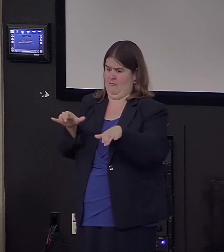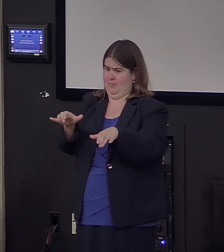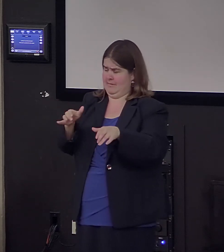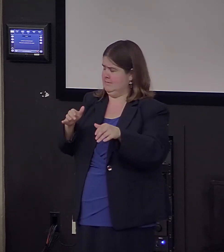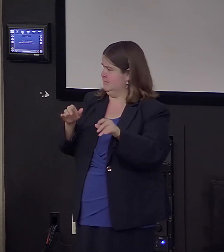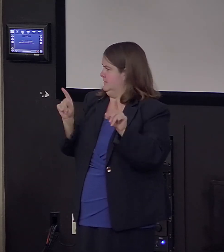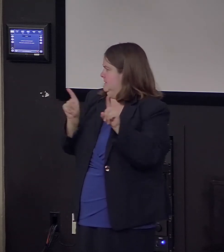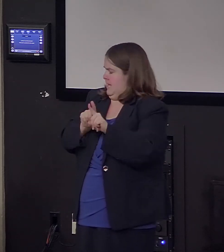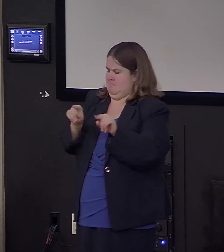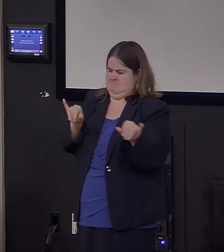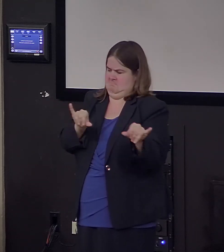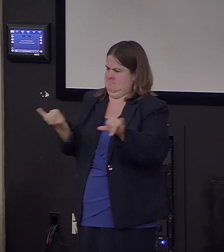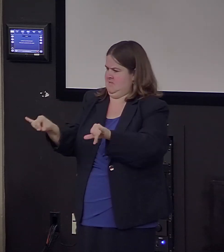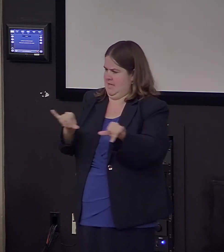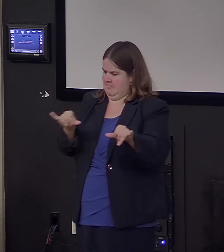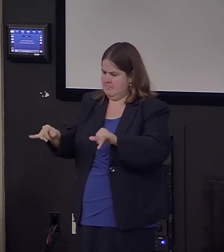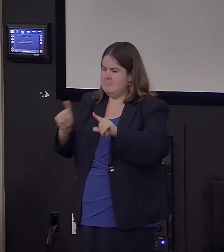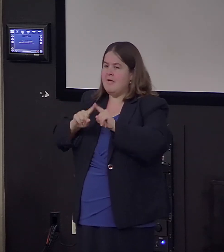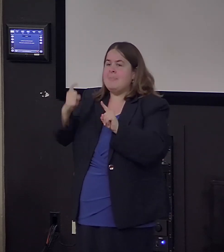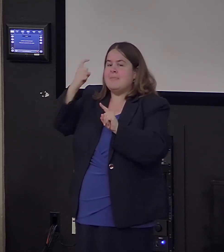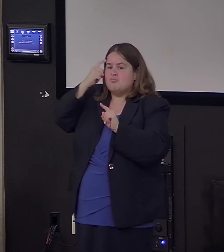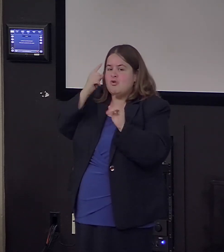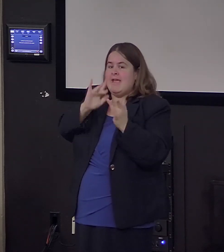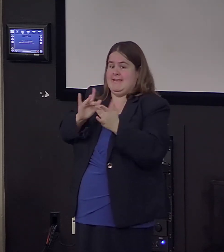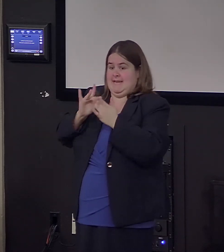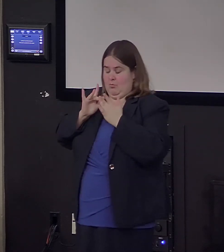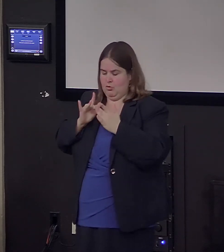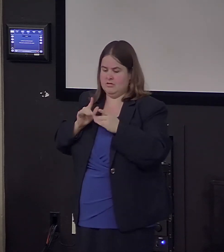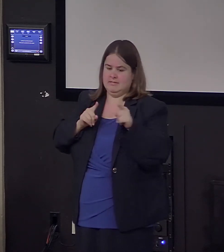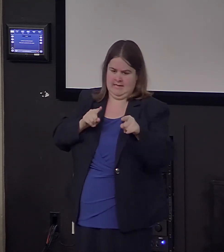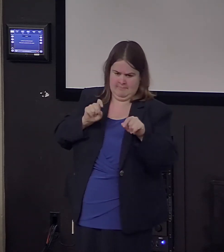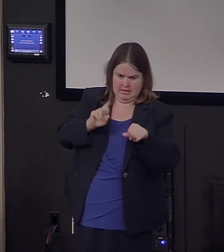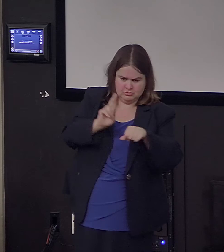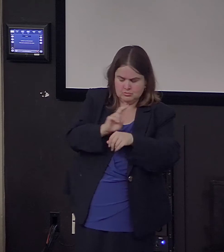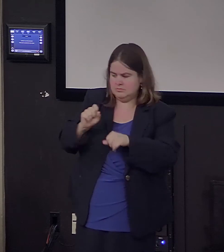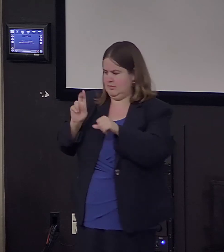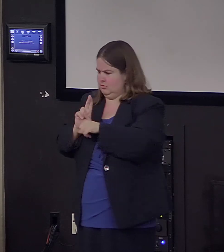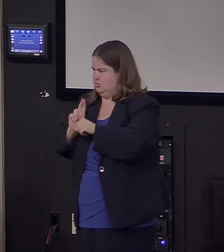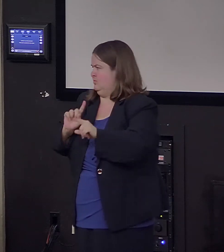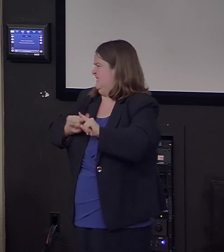However, the brain networks recruited by the two groups were substantially different.